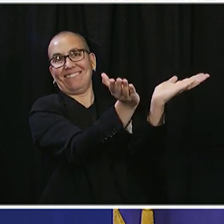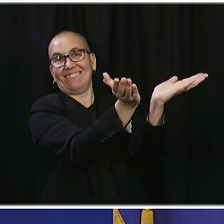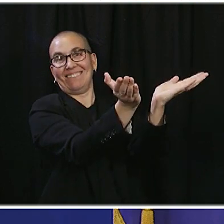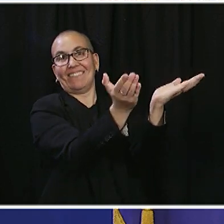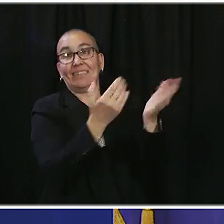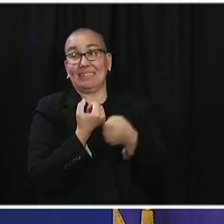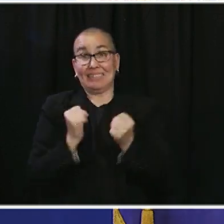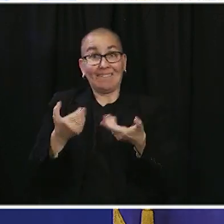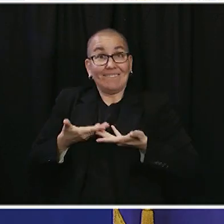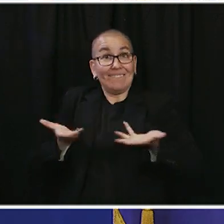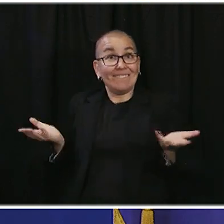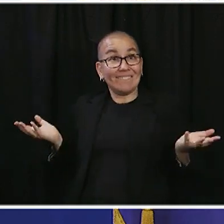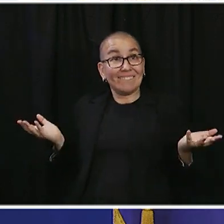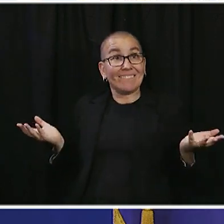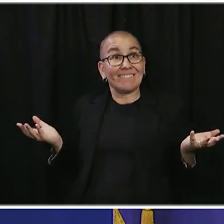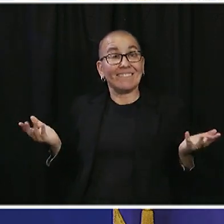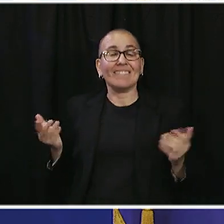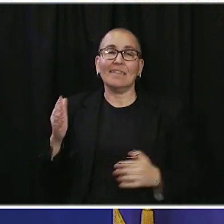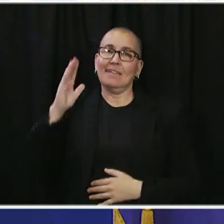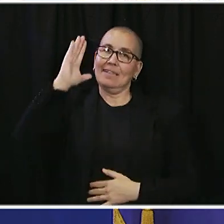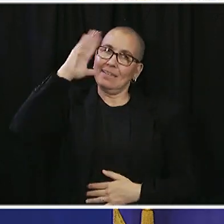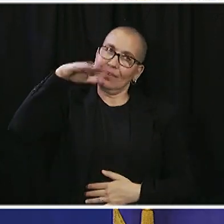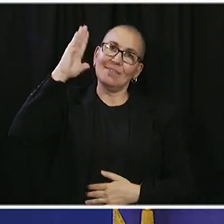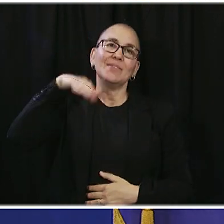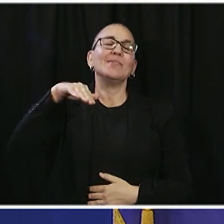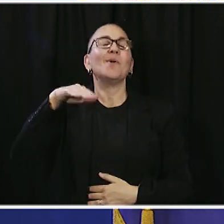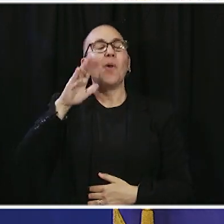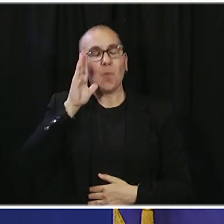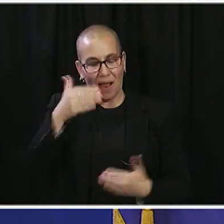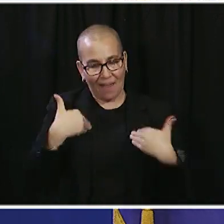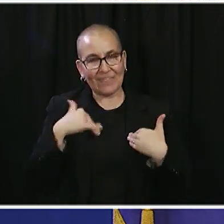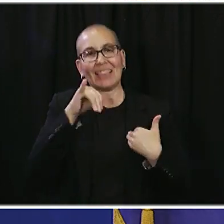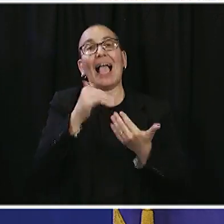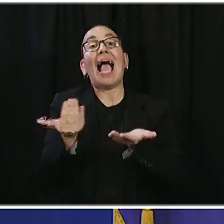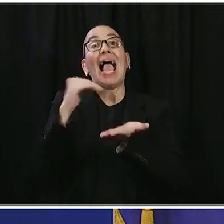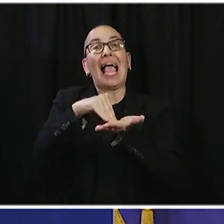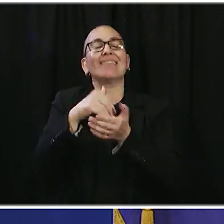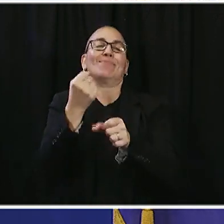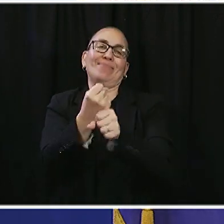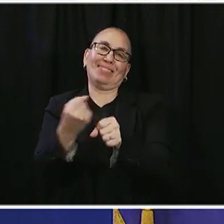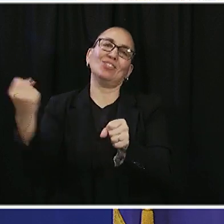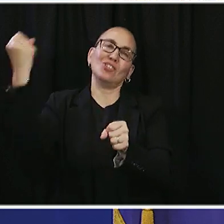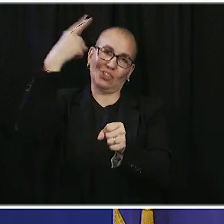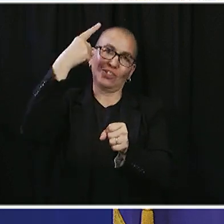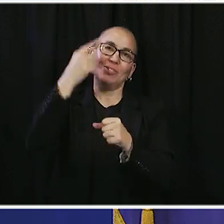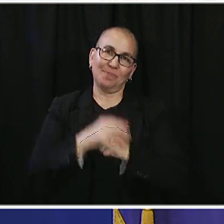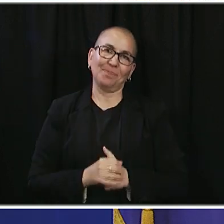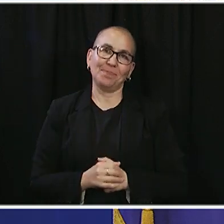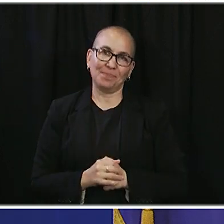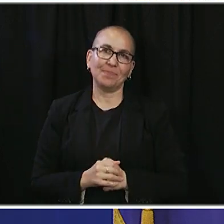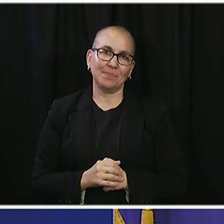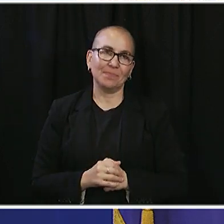DAY NEW YEAR. NEXT YEAR TO AGAIN HONOR THEM. SO I WANT TO THANK YOU ALL. I EXPULSION YOU TO GO TO THE